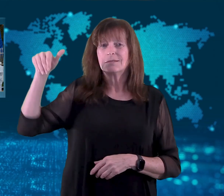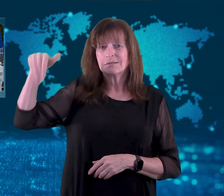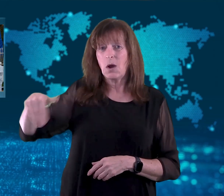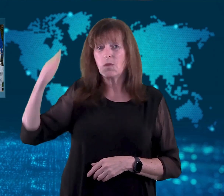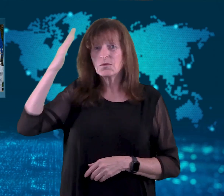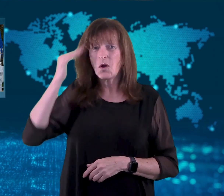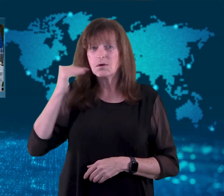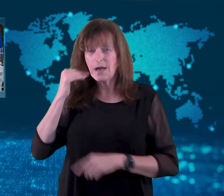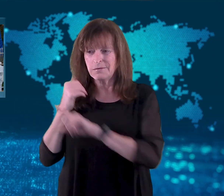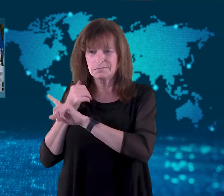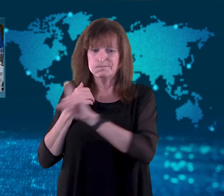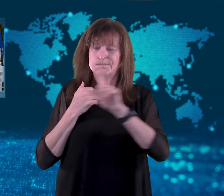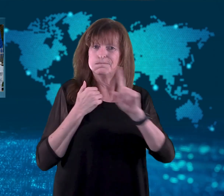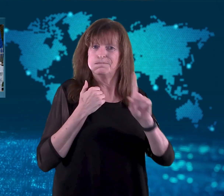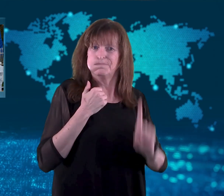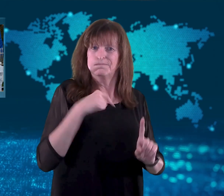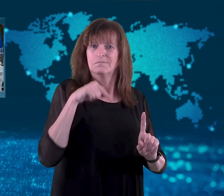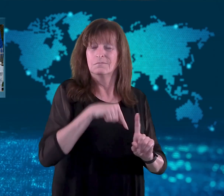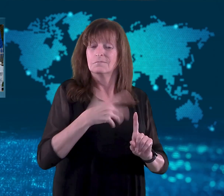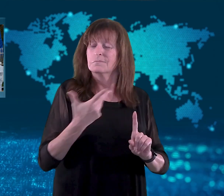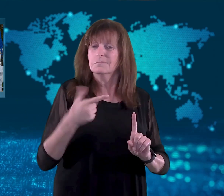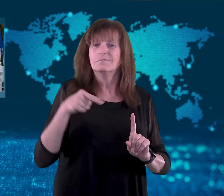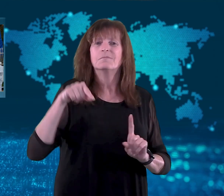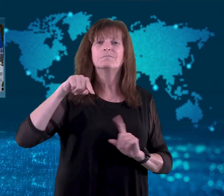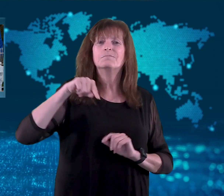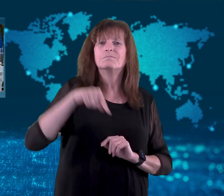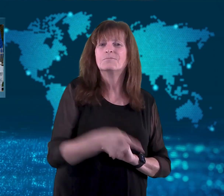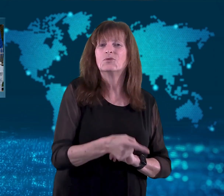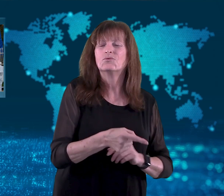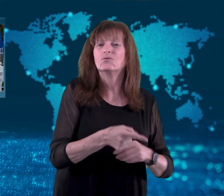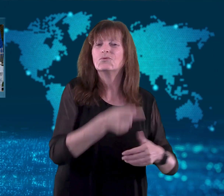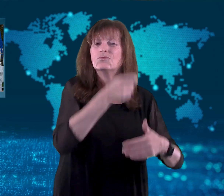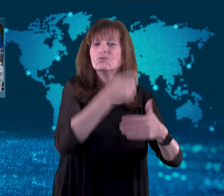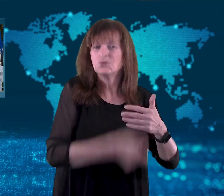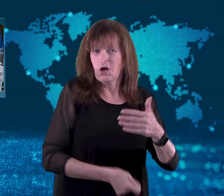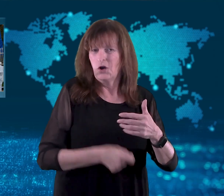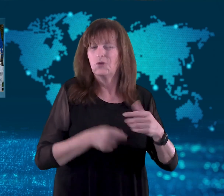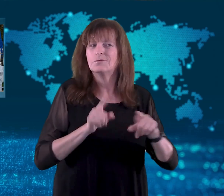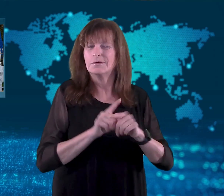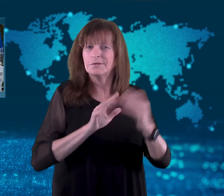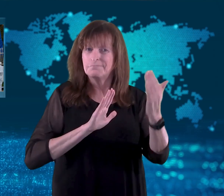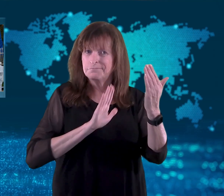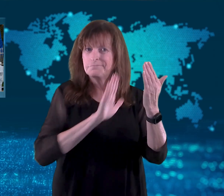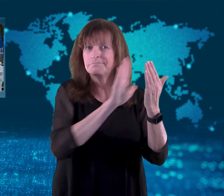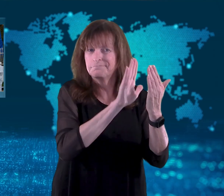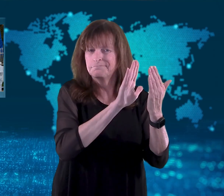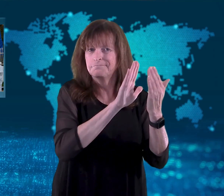from South Korea to face the murder charge.